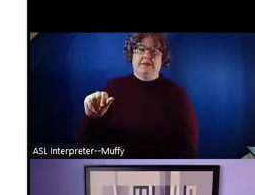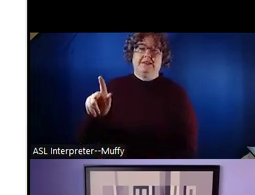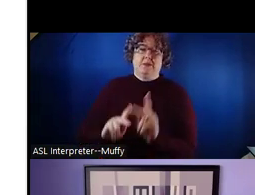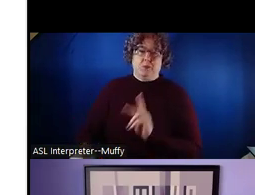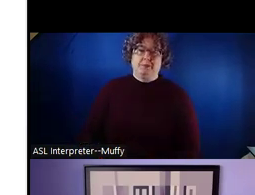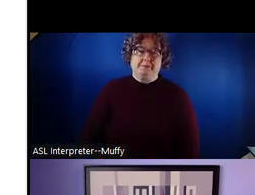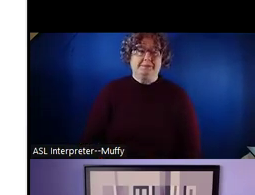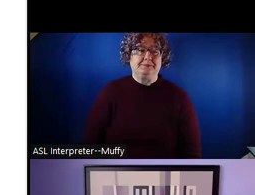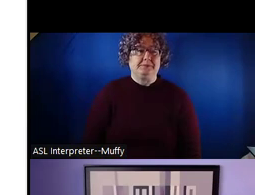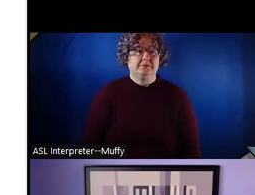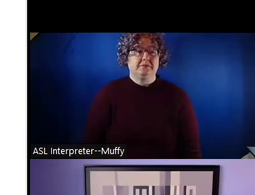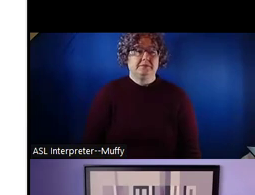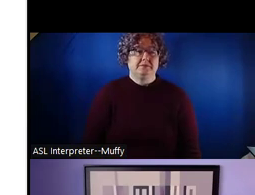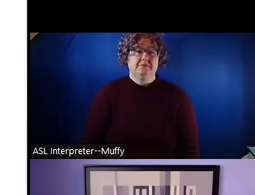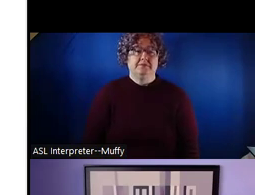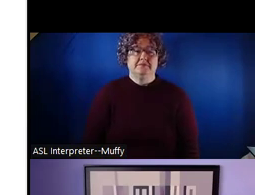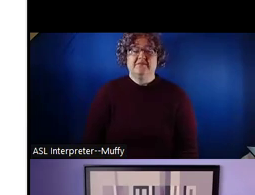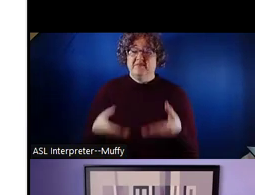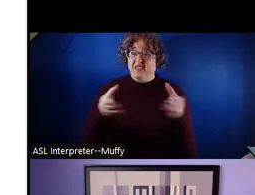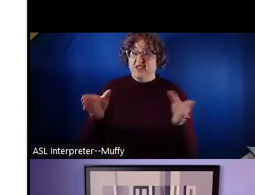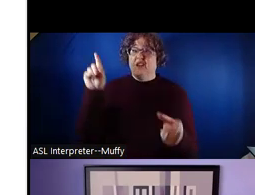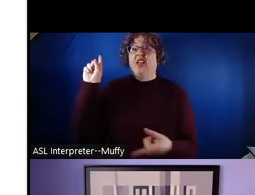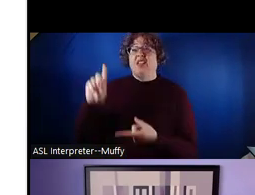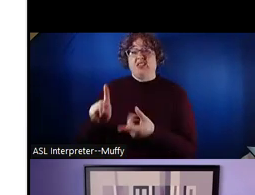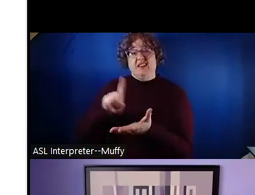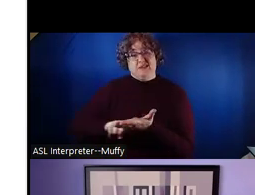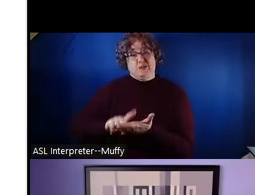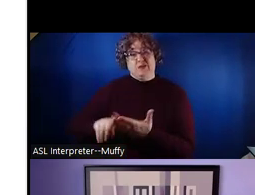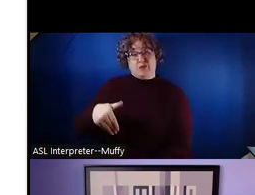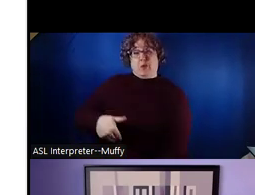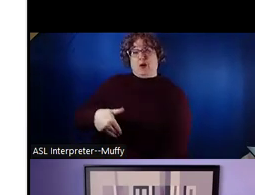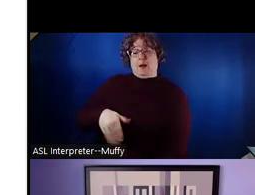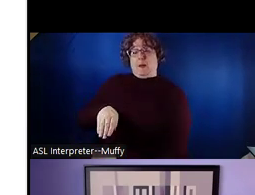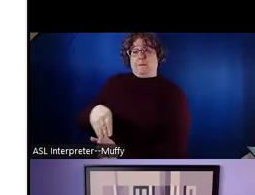So overall, there is a lot less research on implicit bias in healthcare professionals